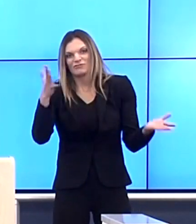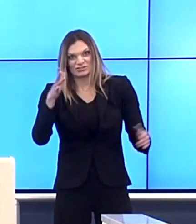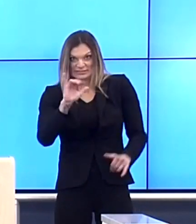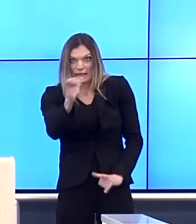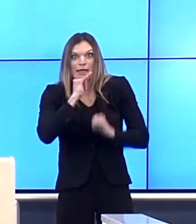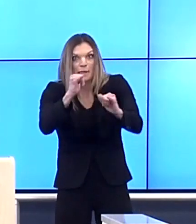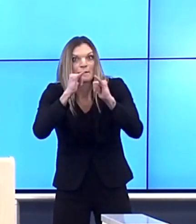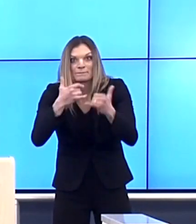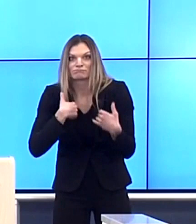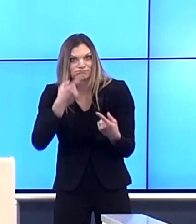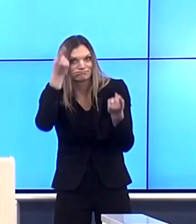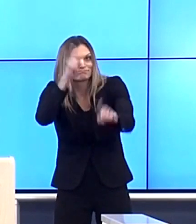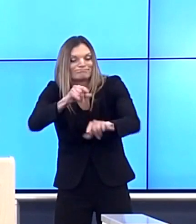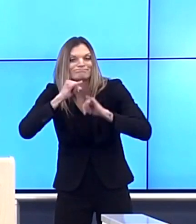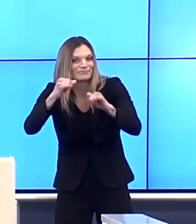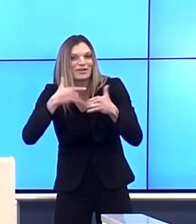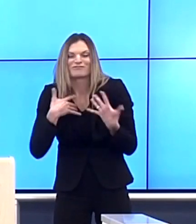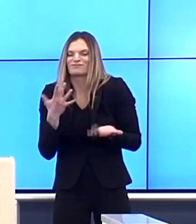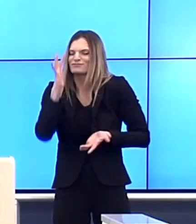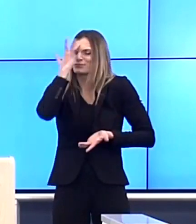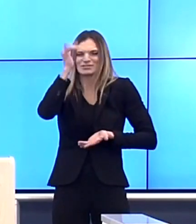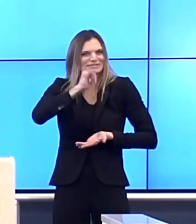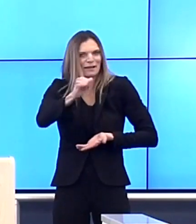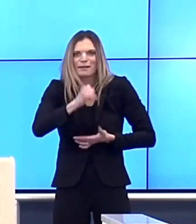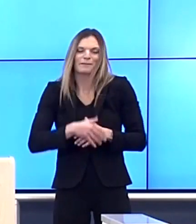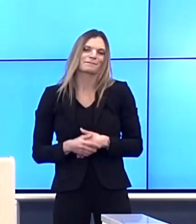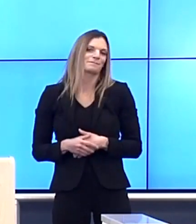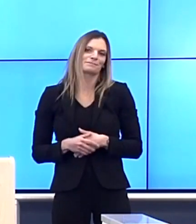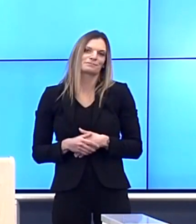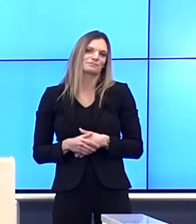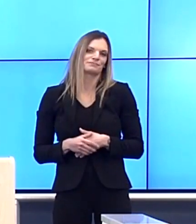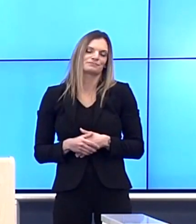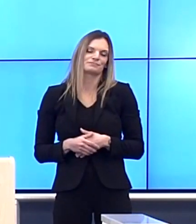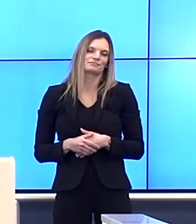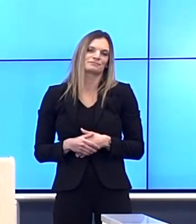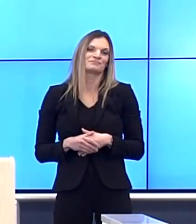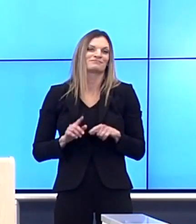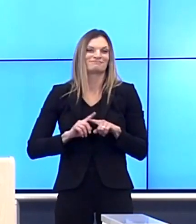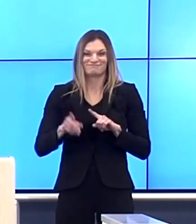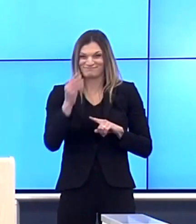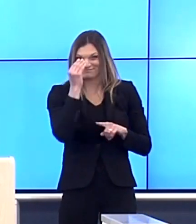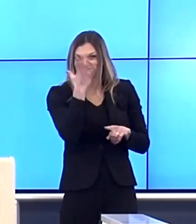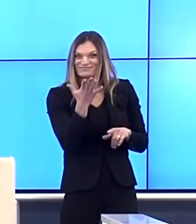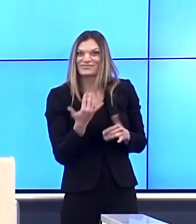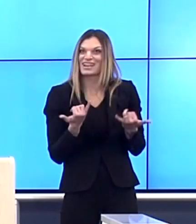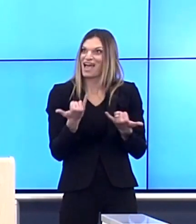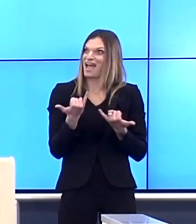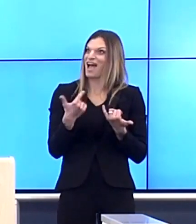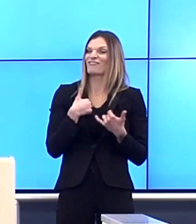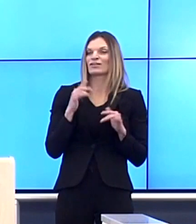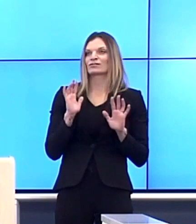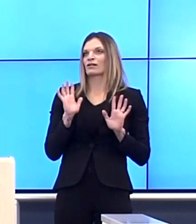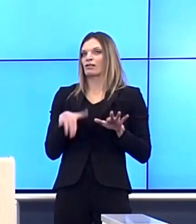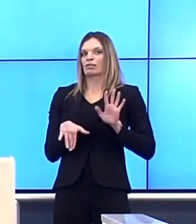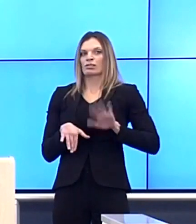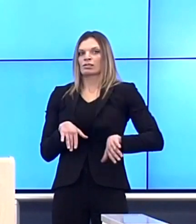FIGHTING THIS VIRUS. EVERY SINGLE ONE OF US, ME EVERY SINGLE ONE OF US, ME INCLUDED, IS TIRED OF THIS. INCLUDED, IS TIRED OF THIS. AND YET, NONE OF US CAN LET UP